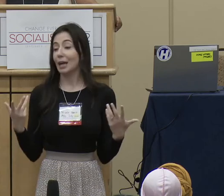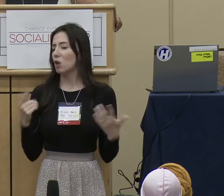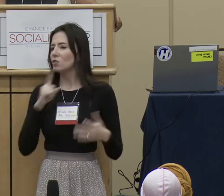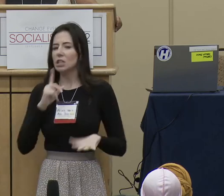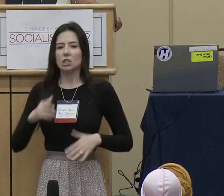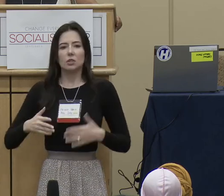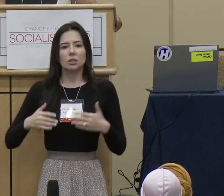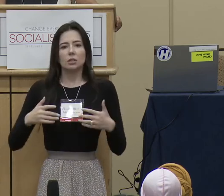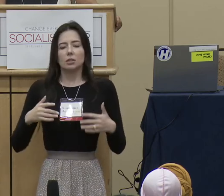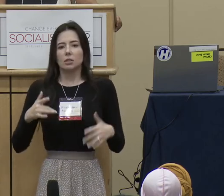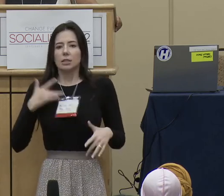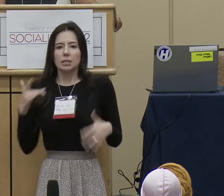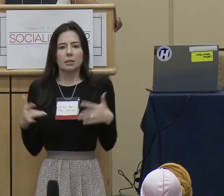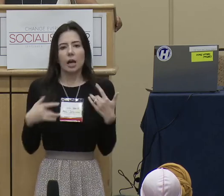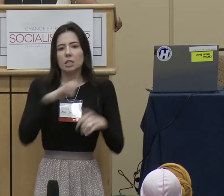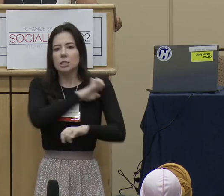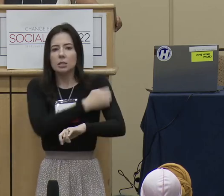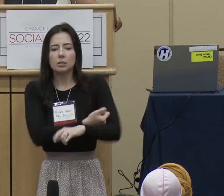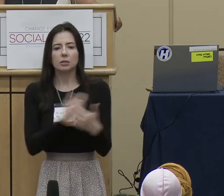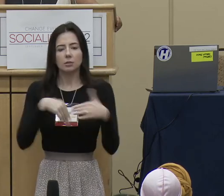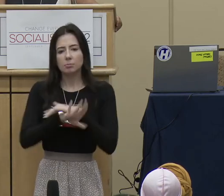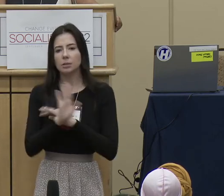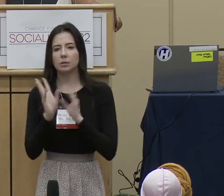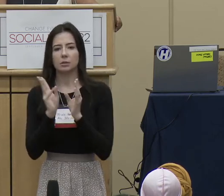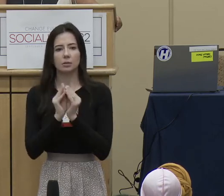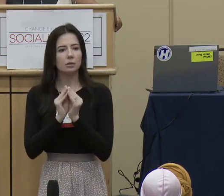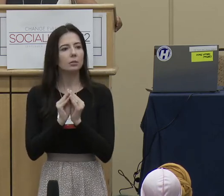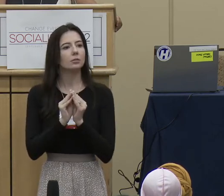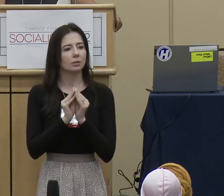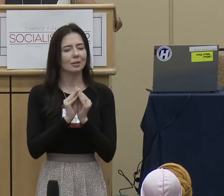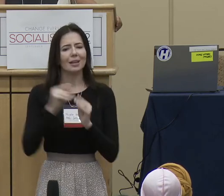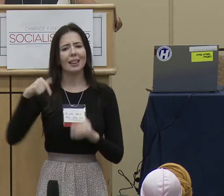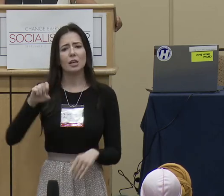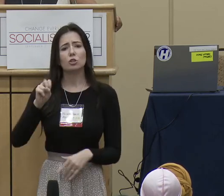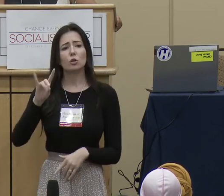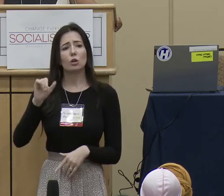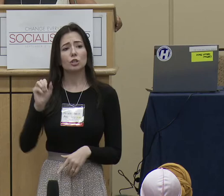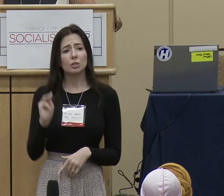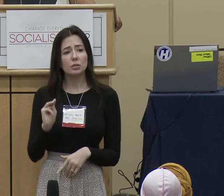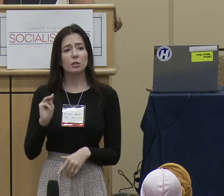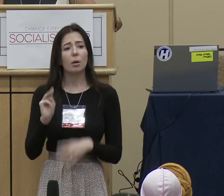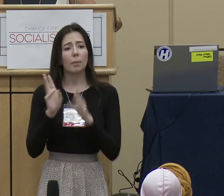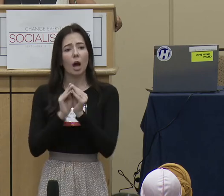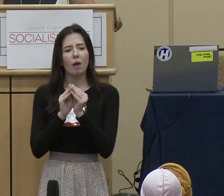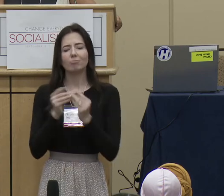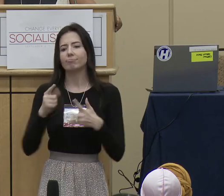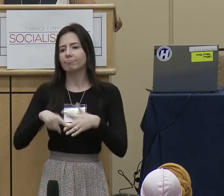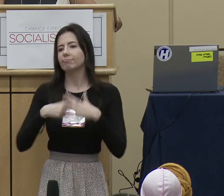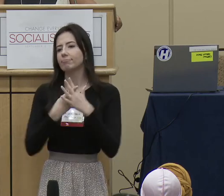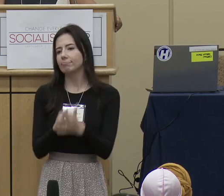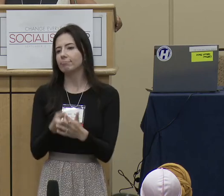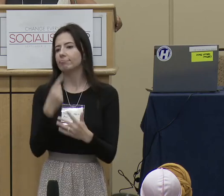I'm really glad to be here. I always get energized by this conference. So, this is Socialism